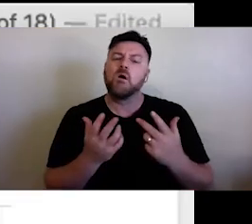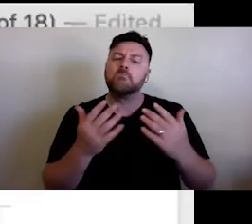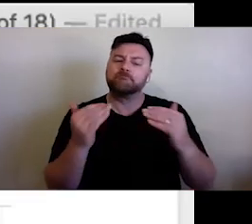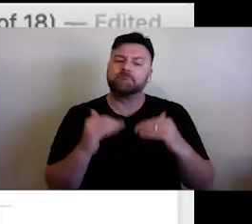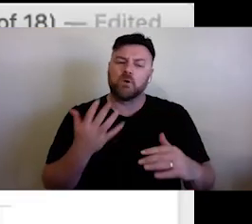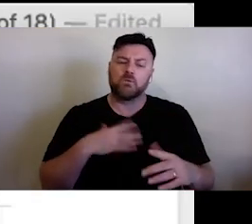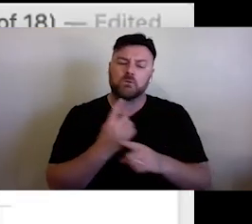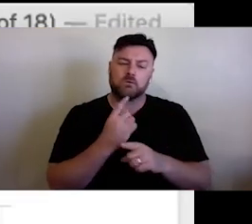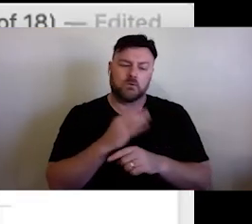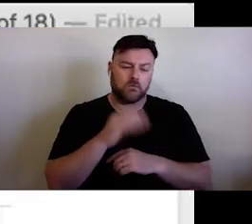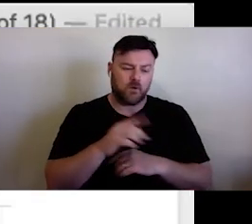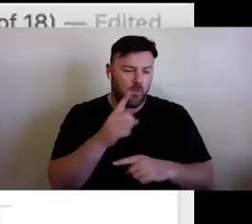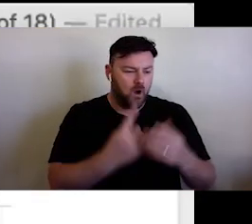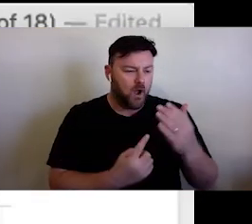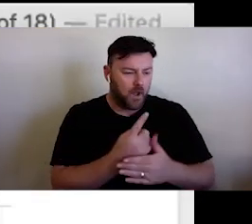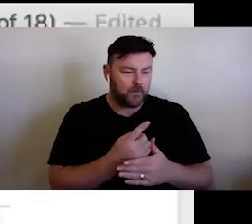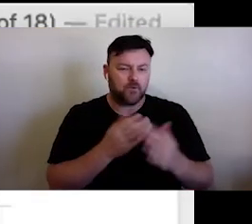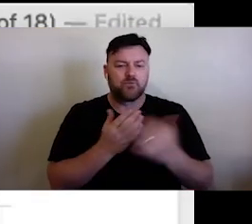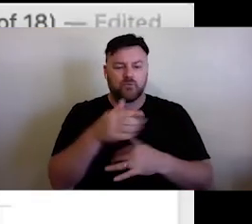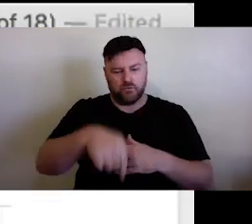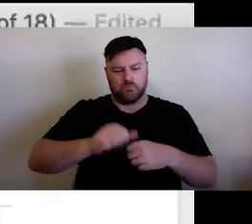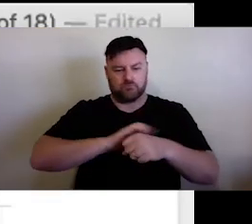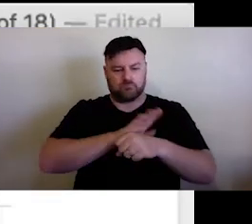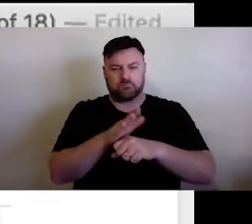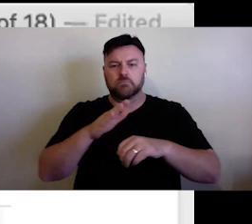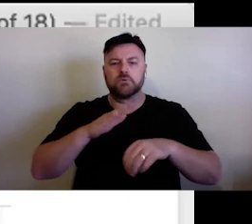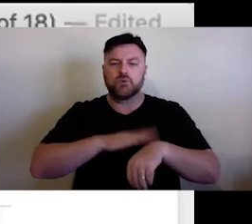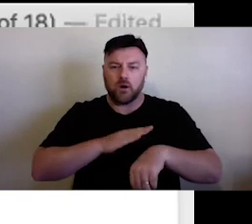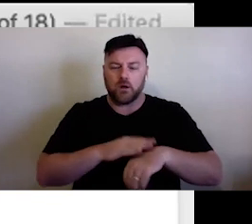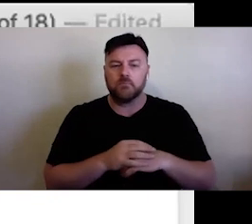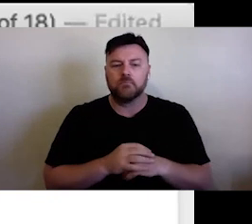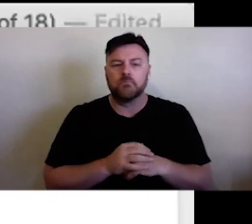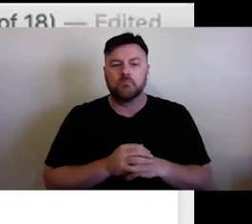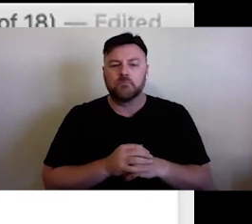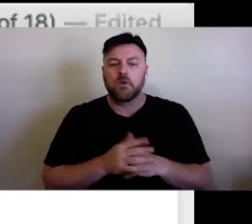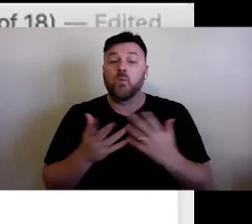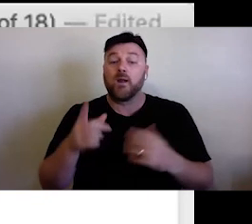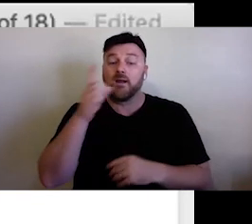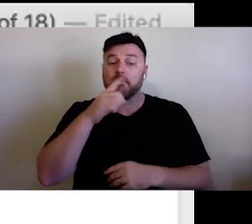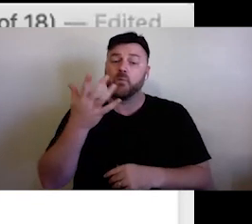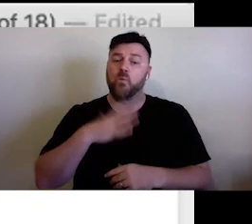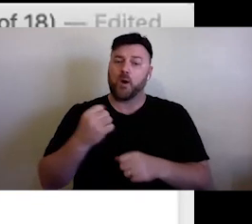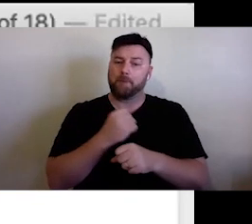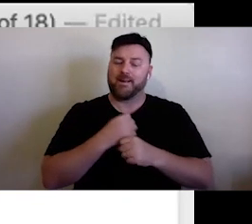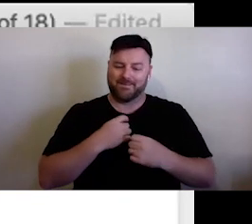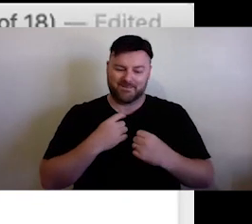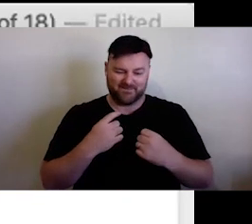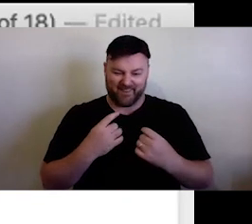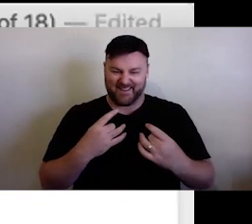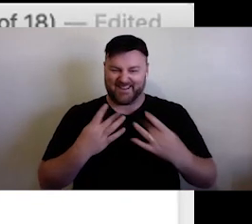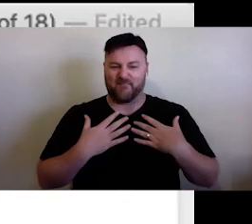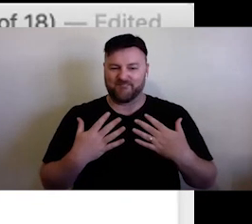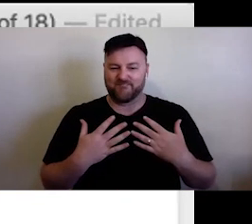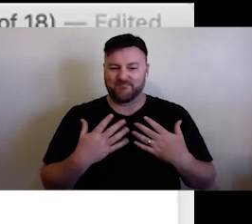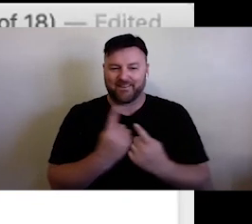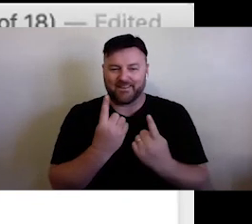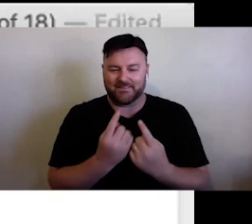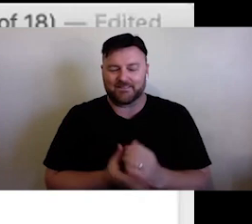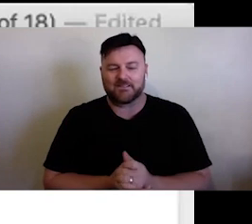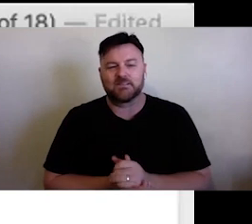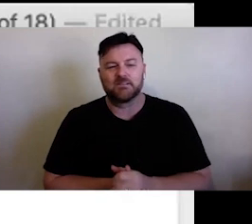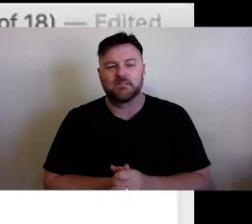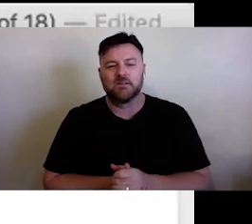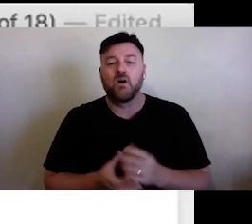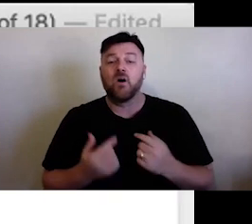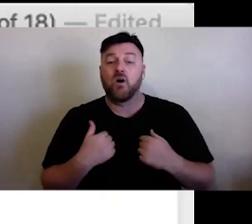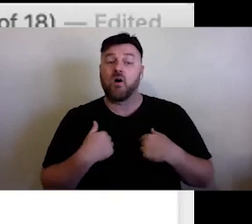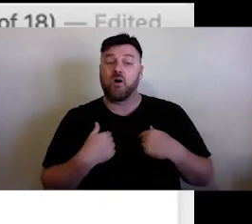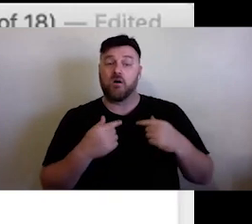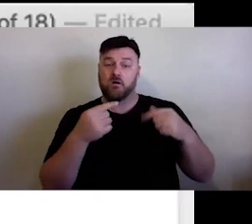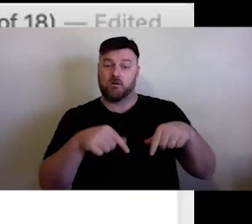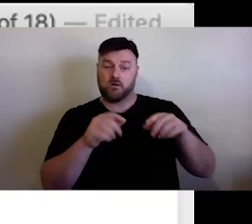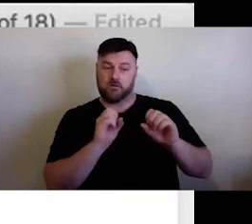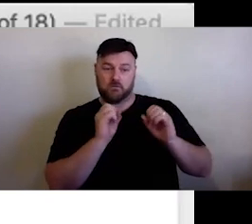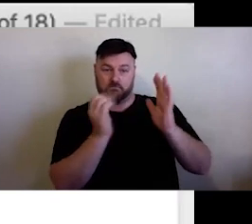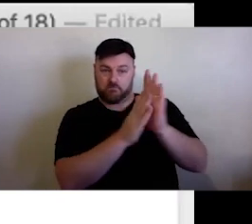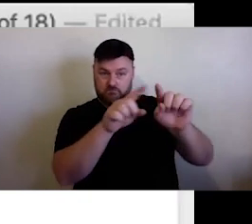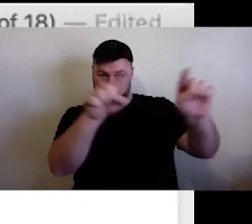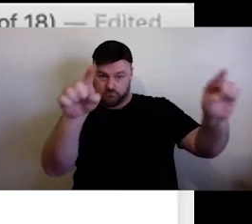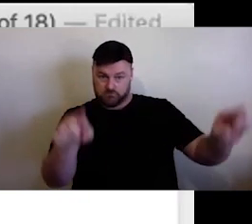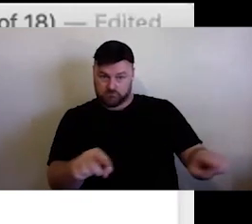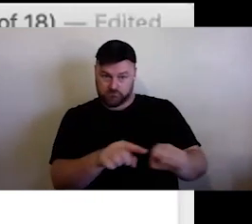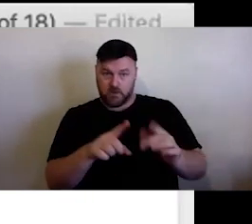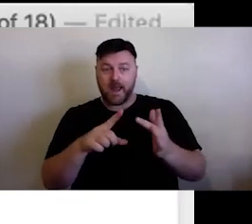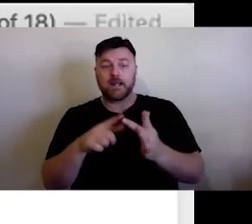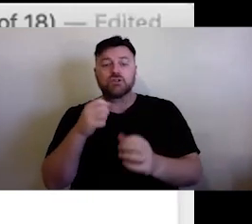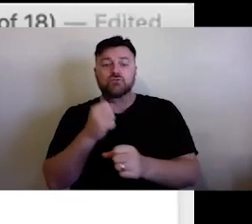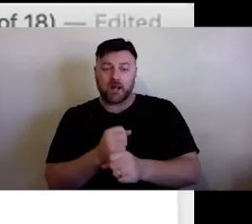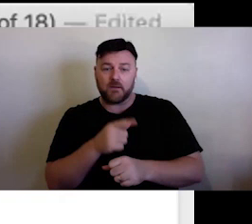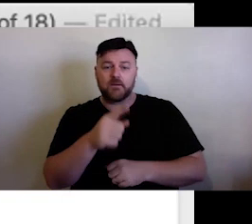themselves. On the next slide I'm showing a screen shot of Instagram,